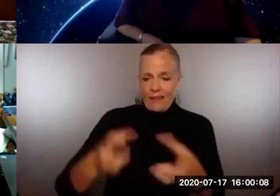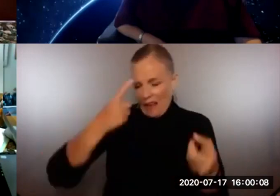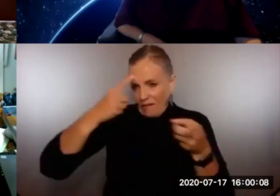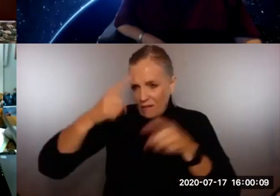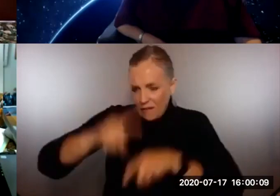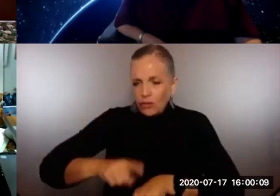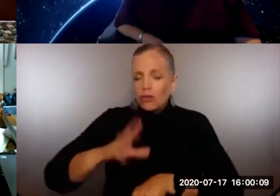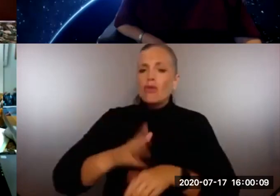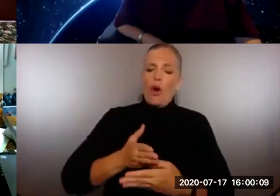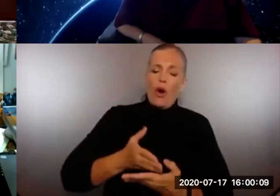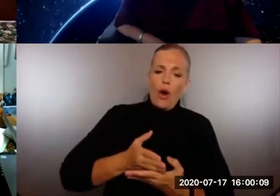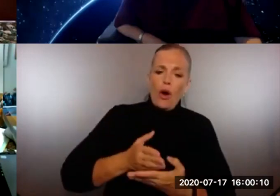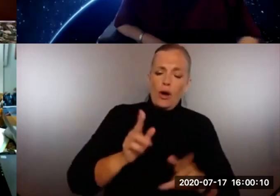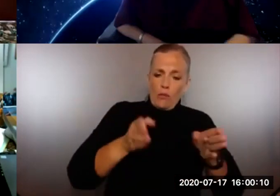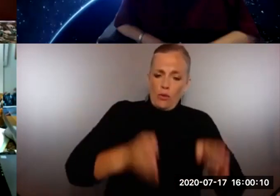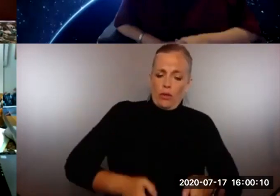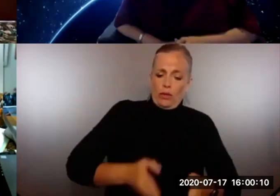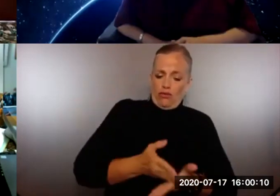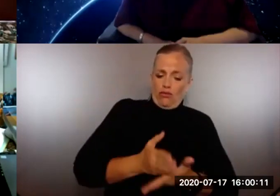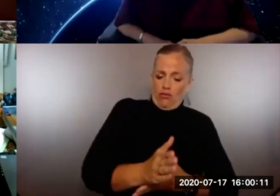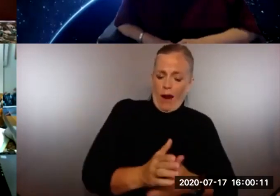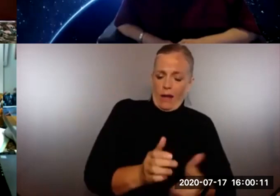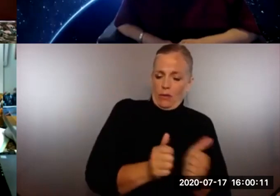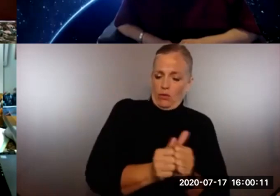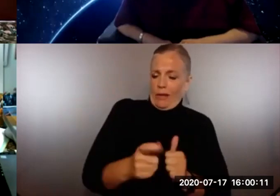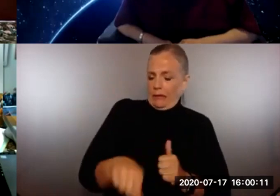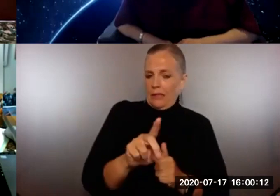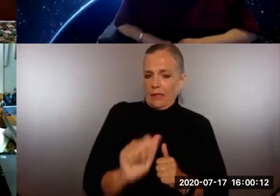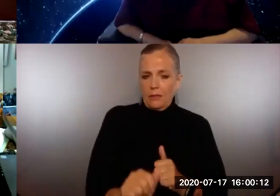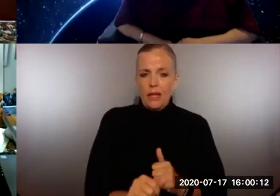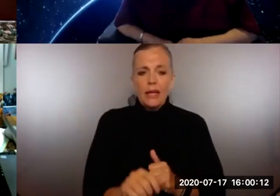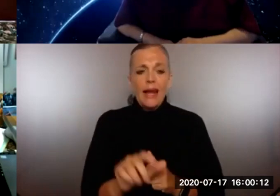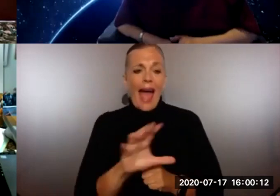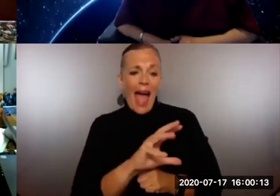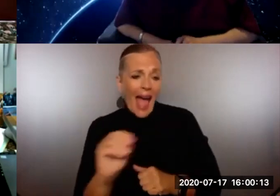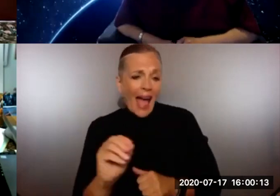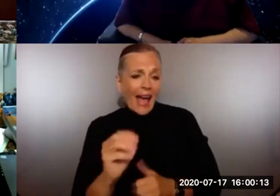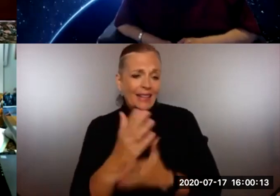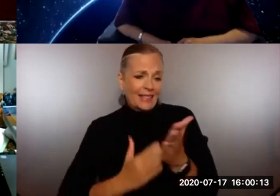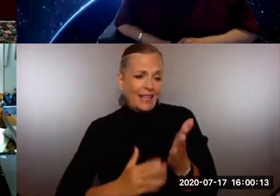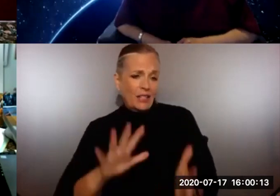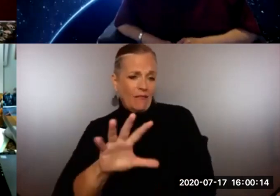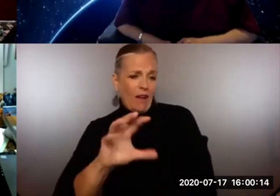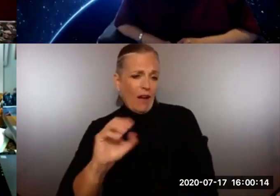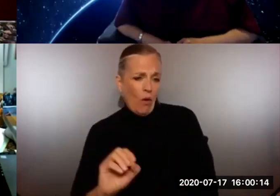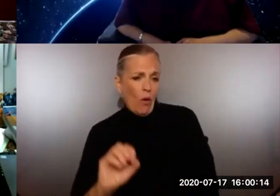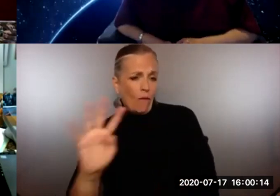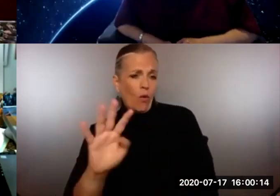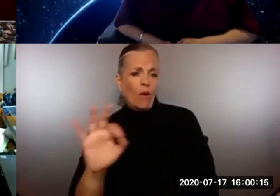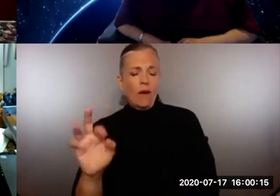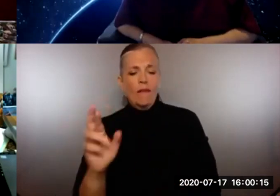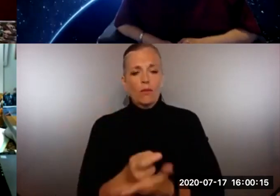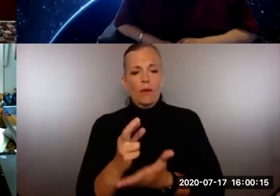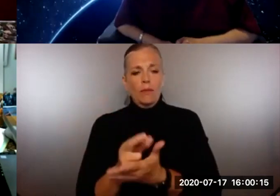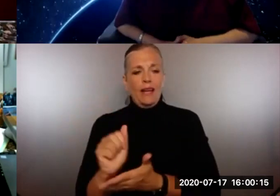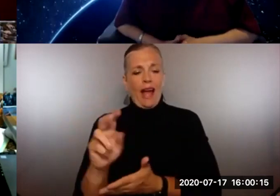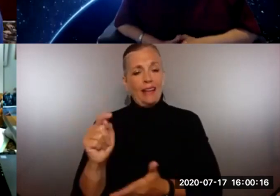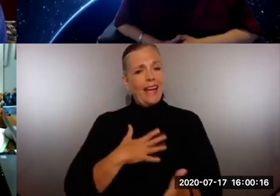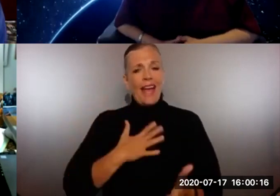and Section 504 of the Rehabilitation Act. If my generation has a shot of being included in the education